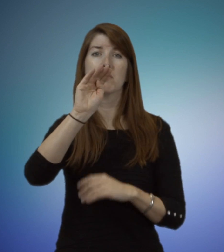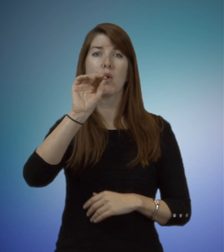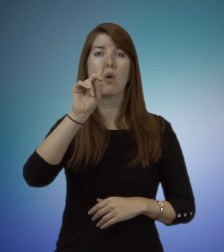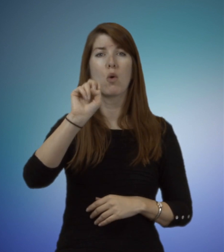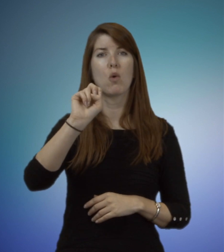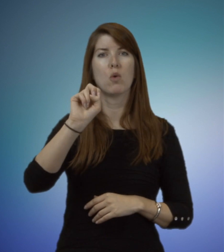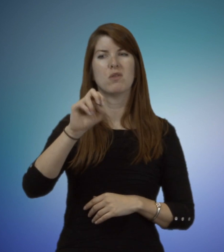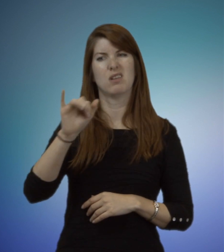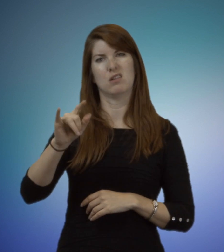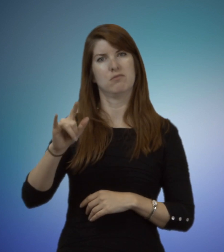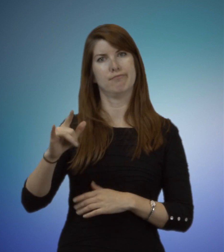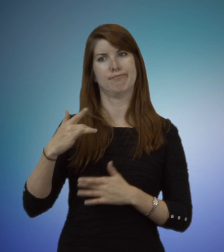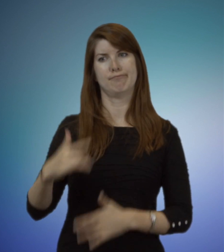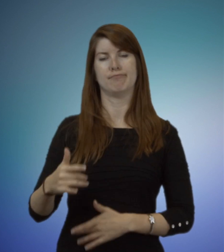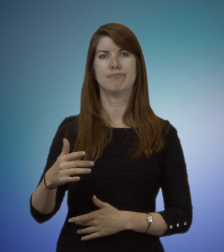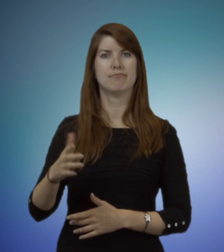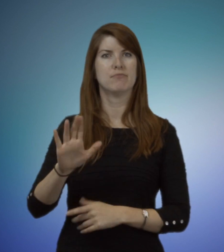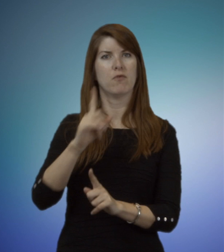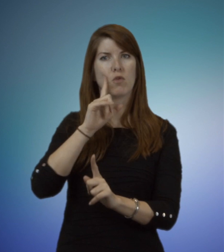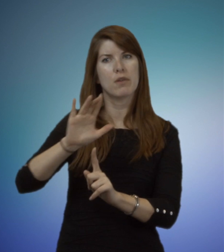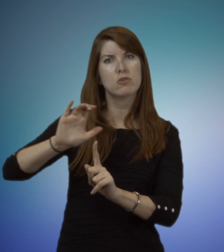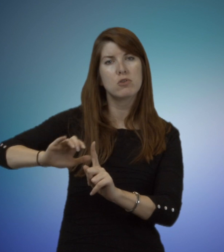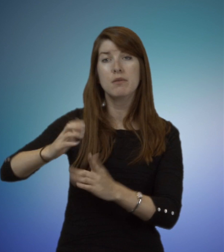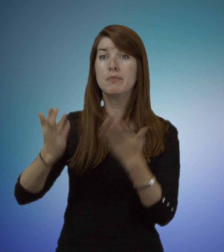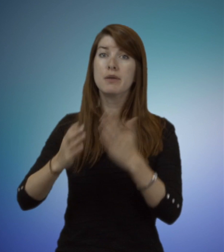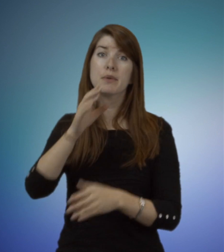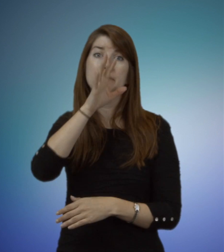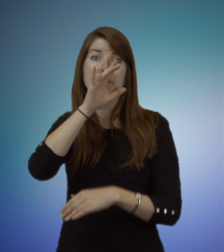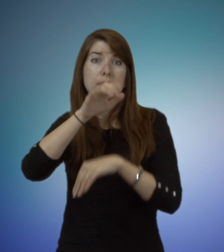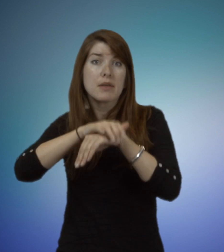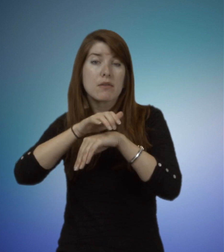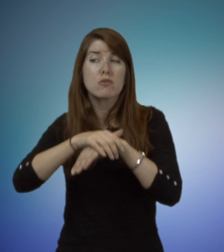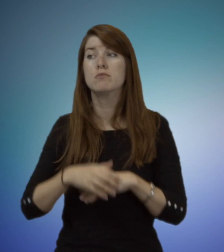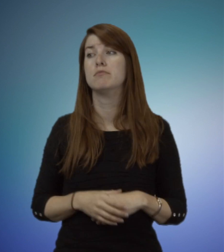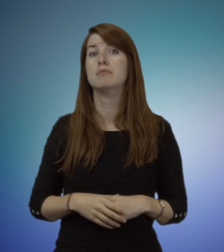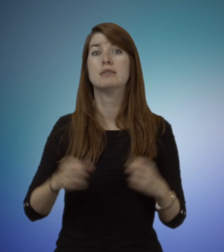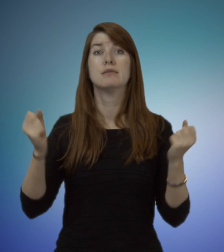So it may be spoken English, it may be sign language, it may be American Sign Language.